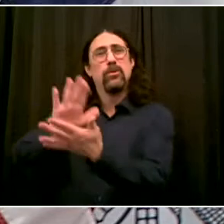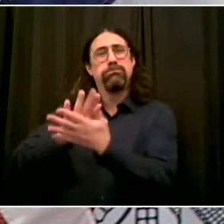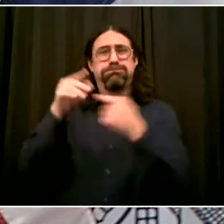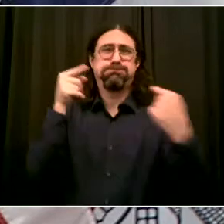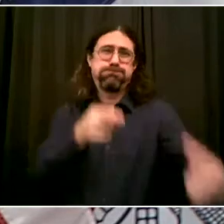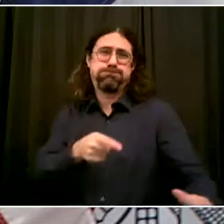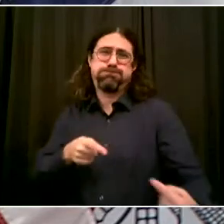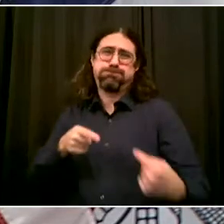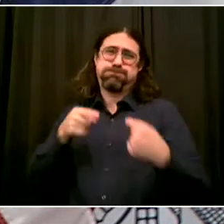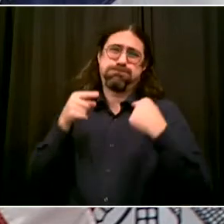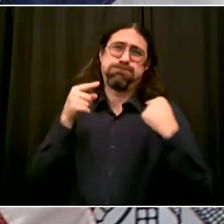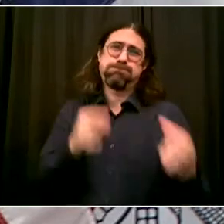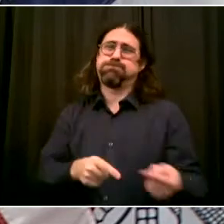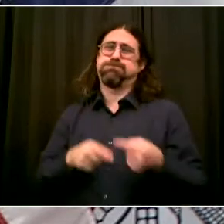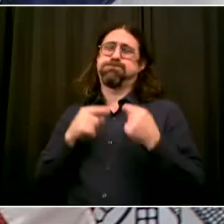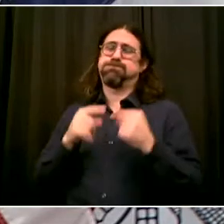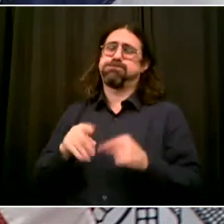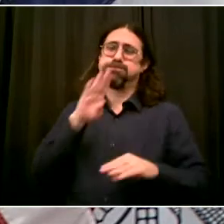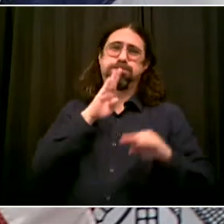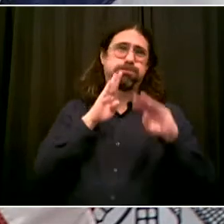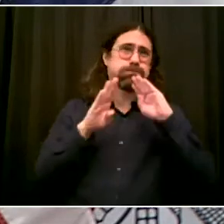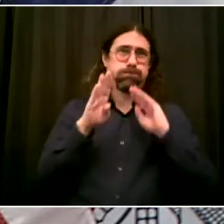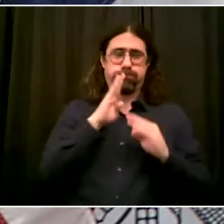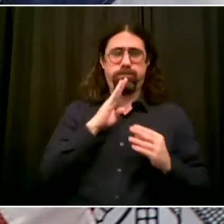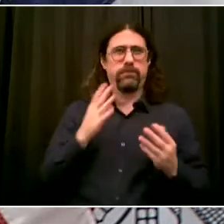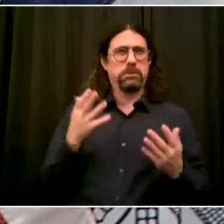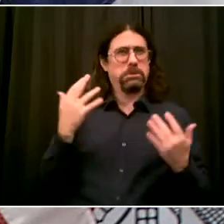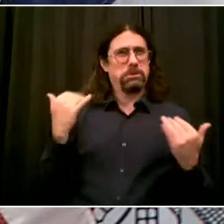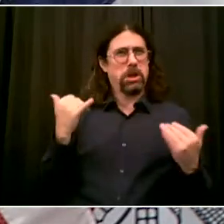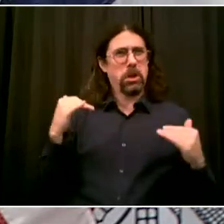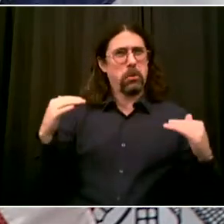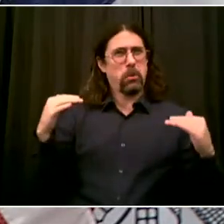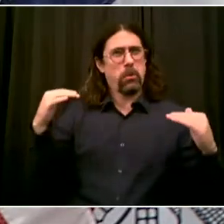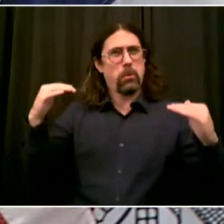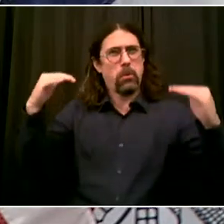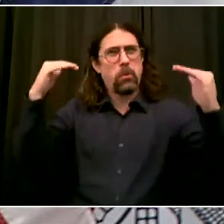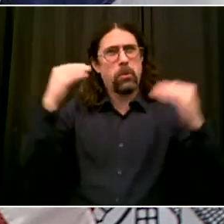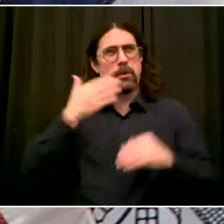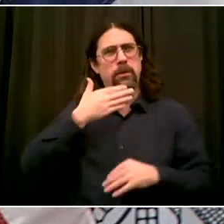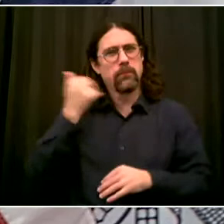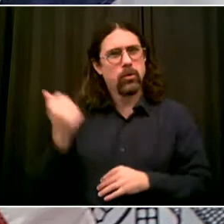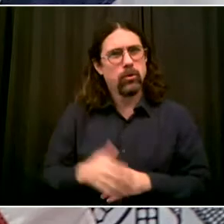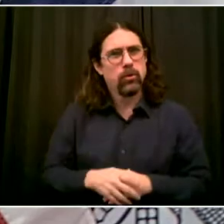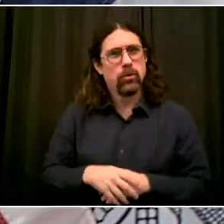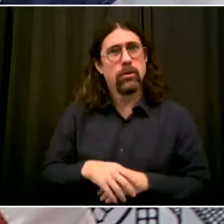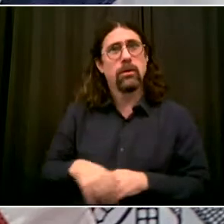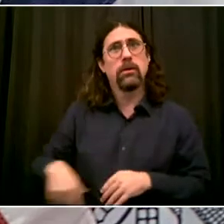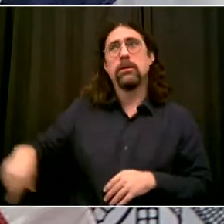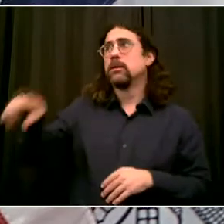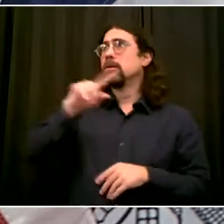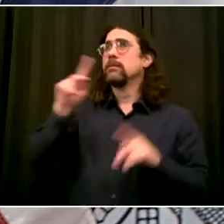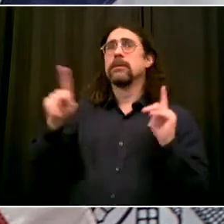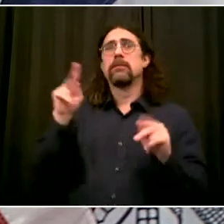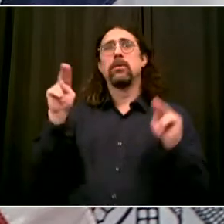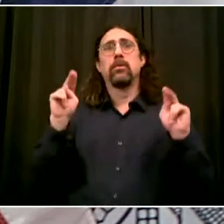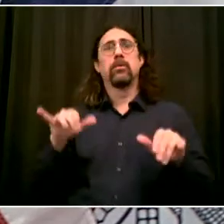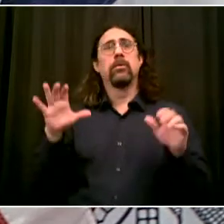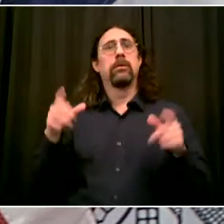THE PAST DID NOT